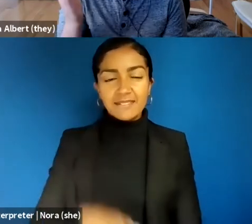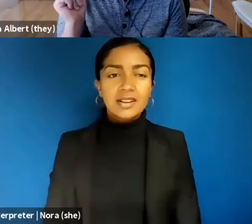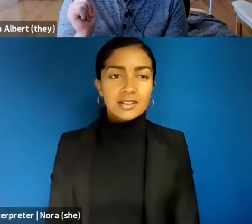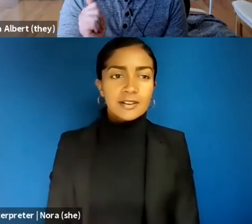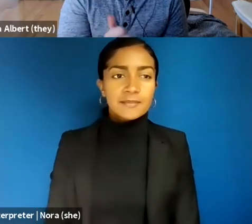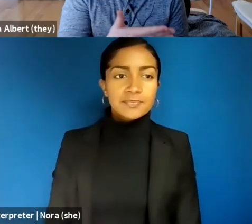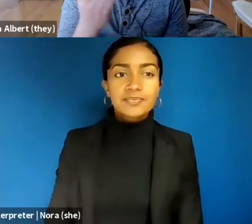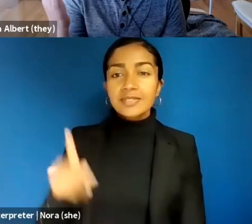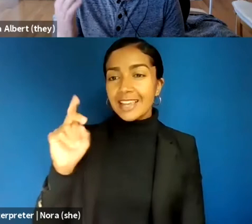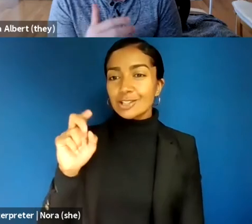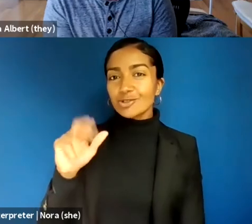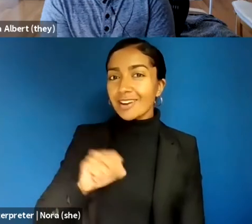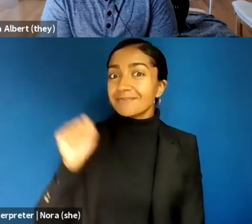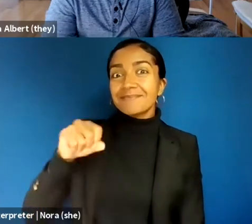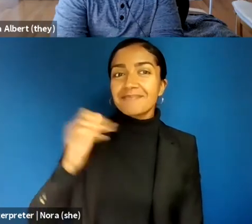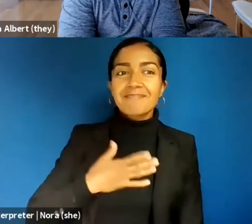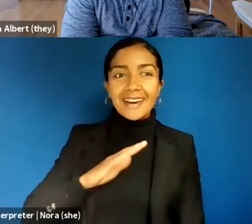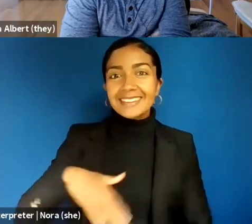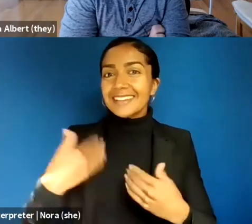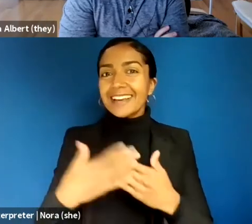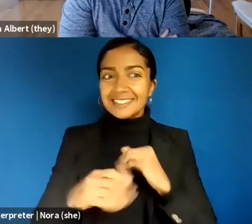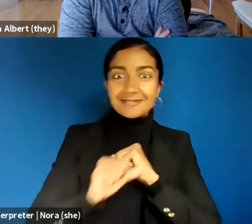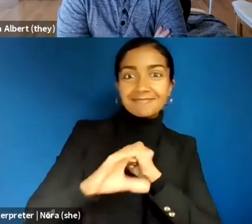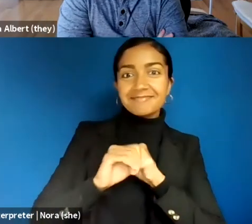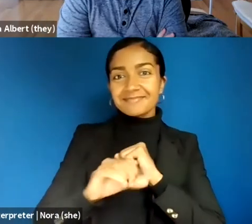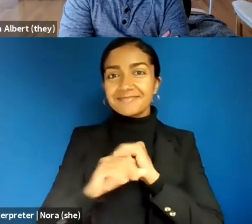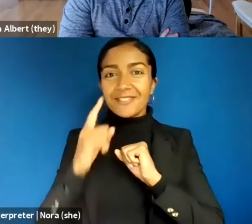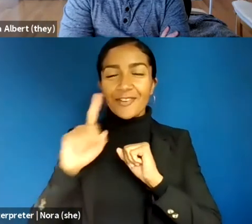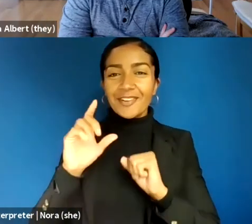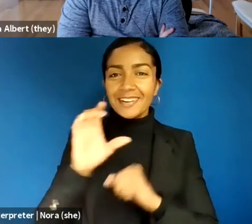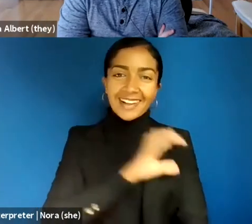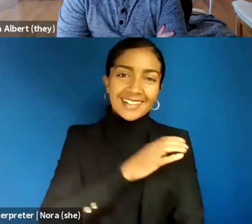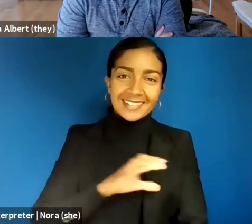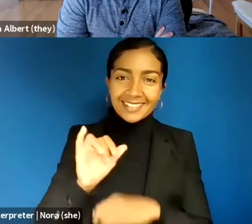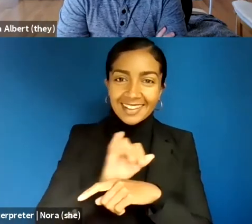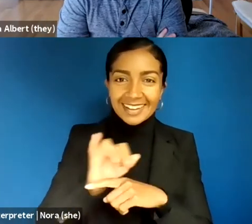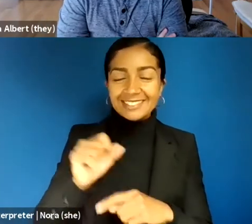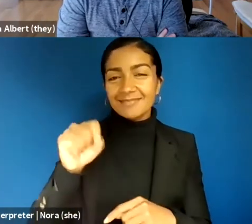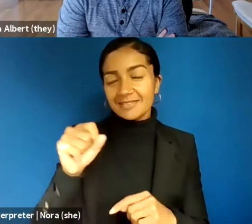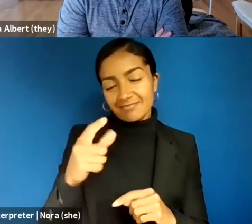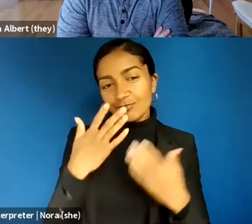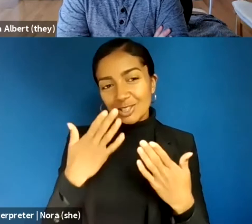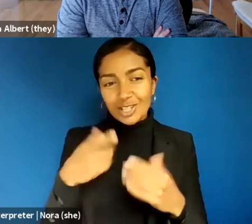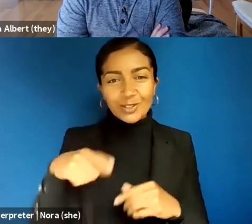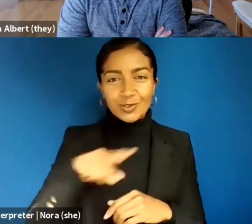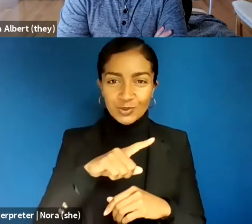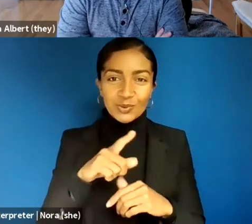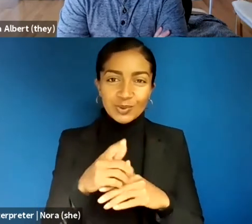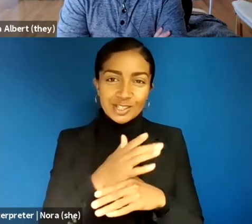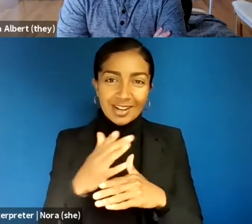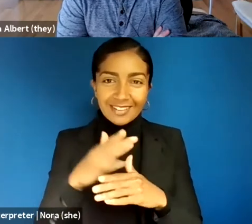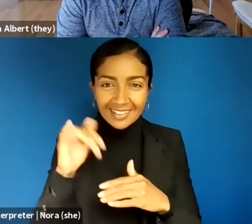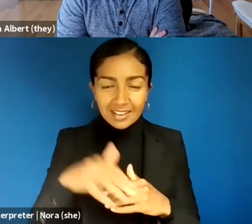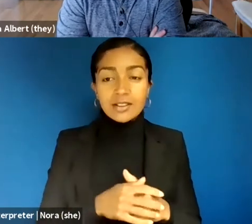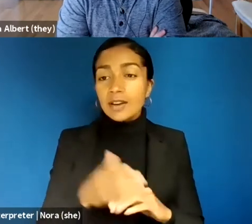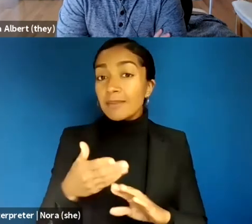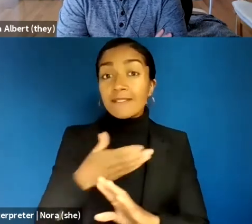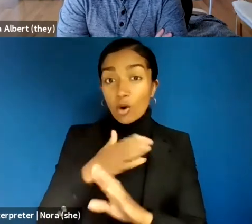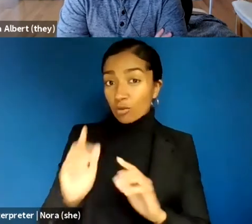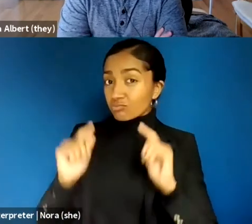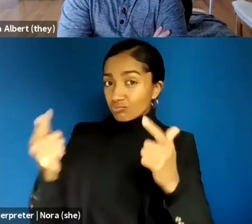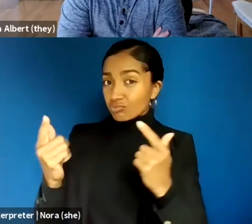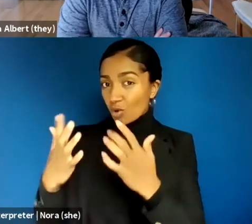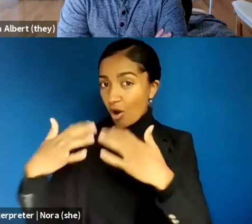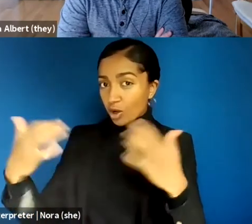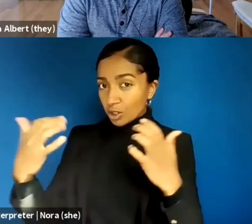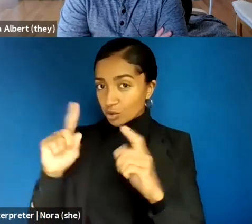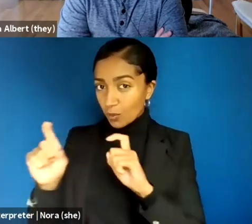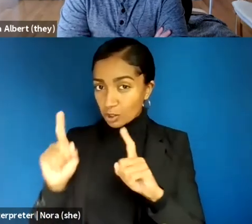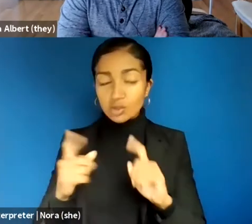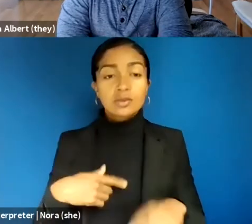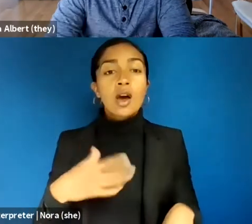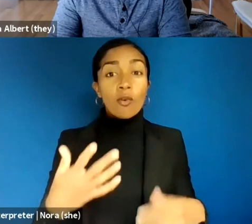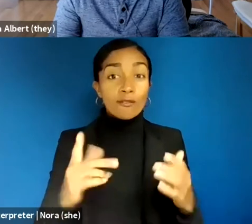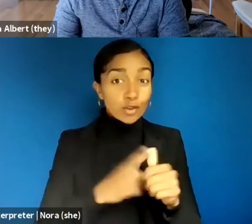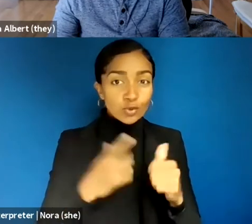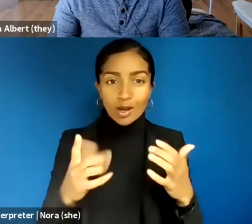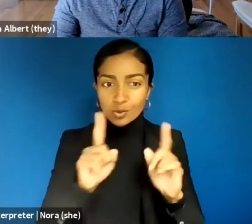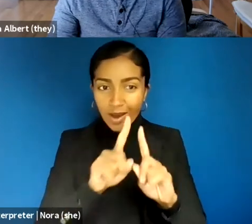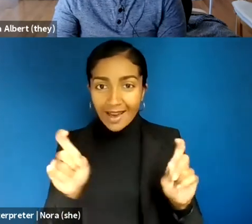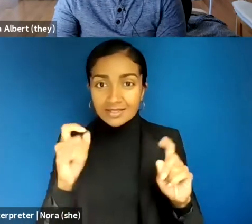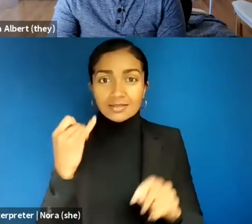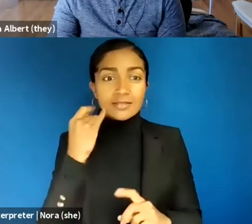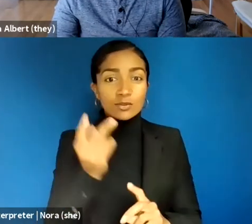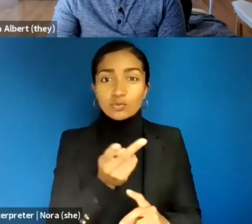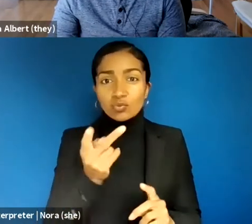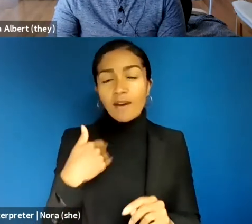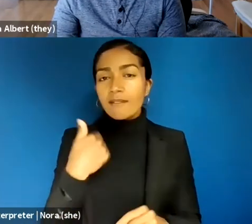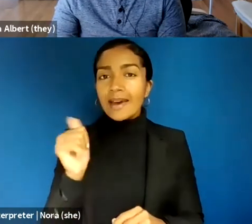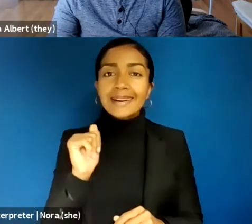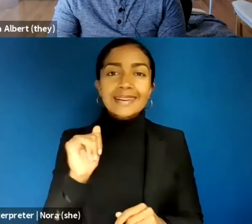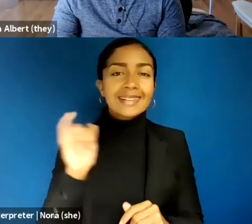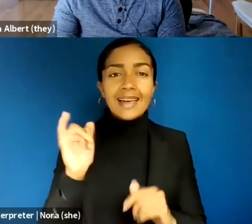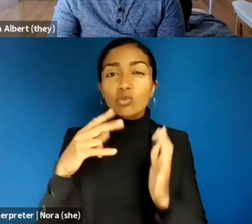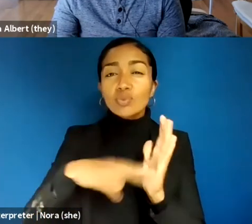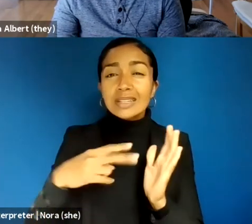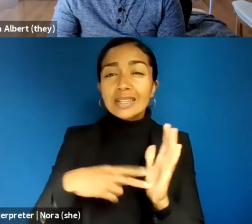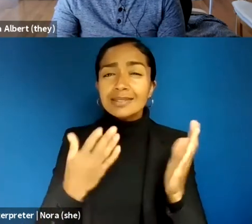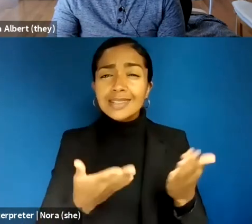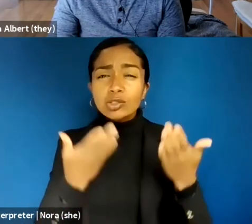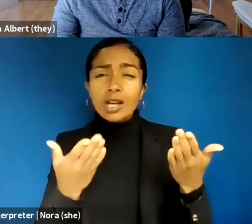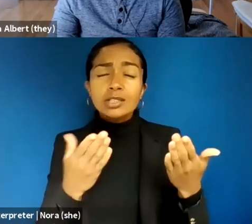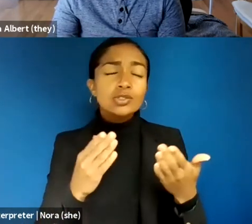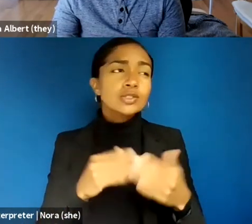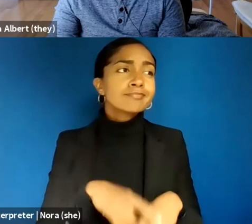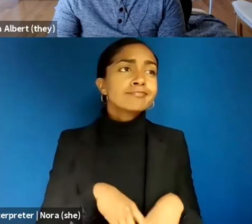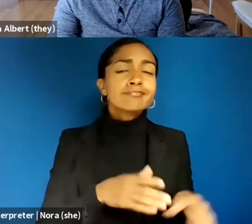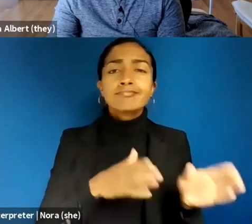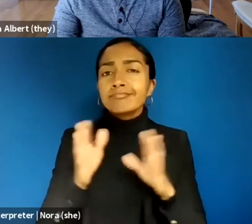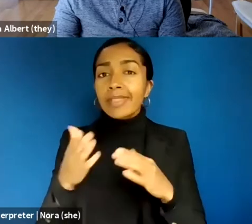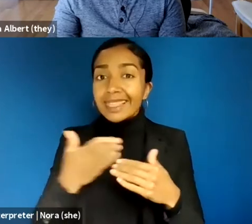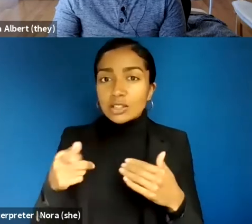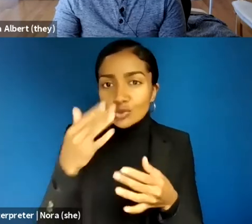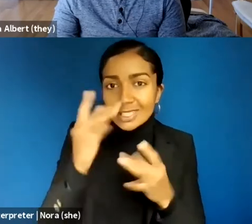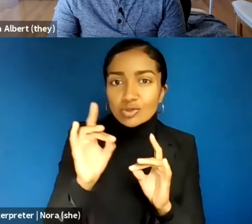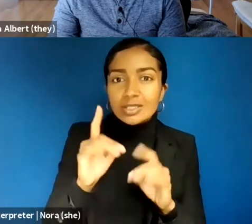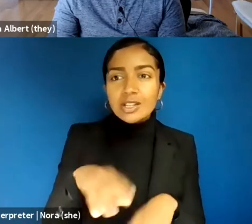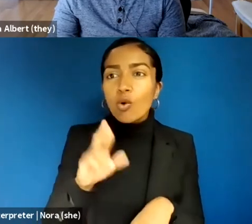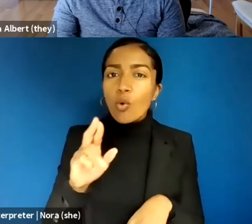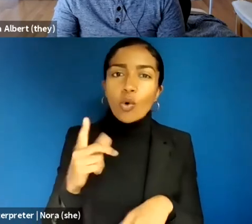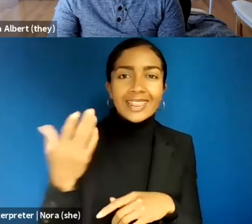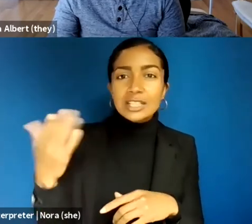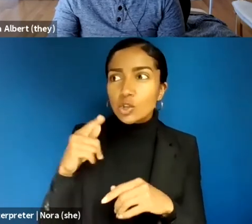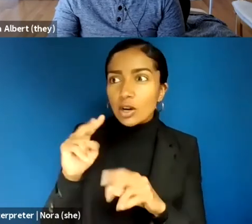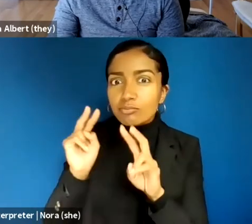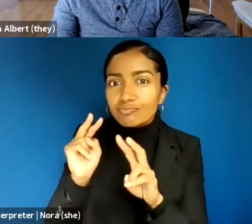Kendra Albert: Thank you. Thank you both. Again, my next ad for clinics. But I appreciate you all sharing that. So before we sort of open it up to questions from the audience, I wanted to ask if you all had any sort of, just like reading suggestions or things you're interested in or following that you would recommend to folks interested